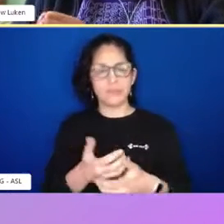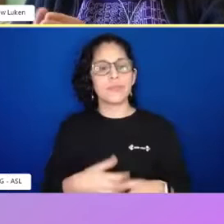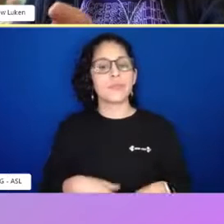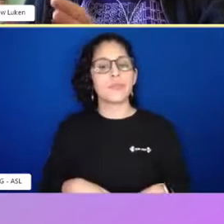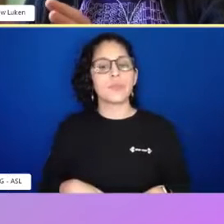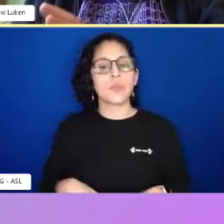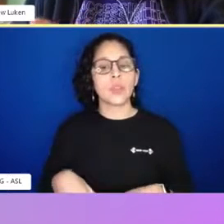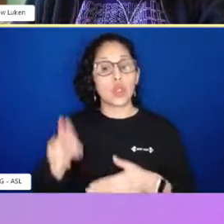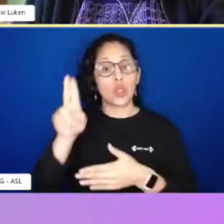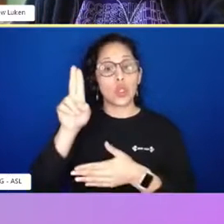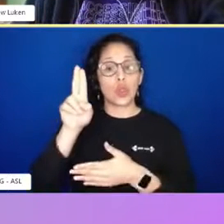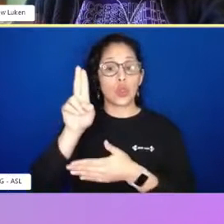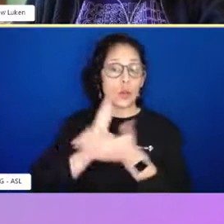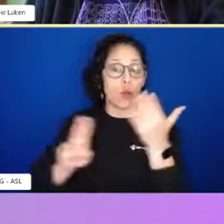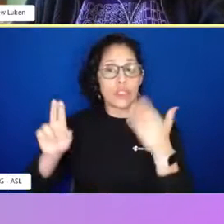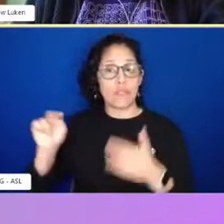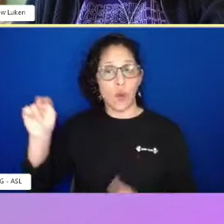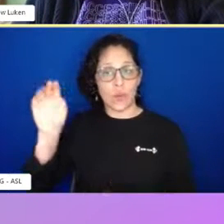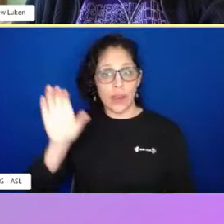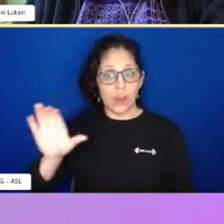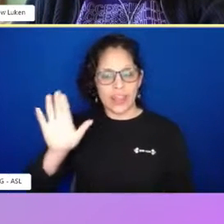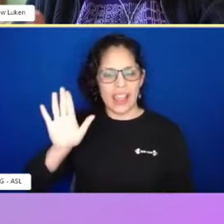this was adopted by the university of north Carolina